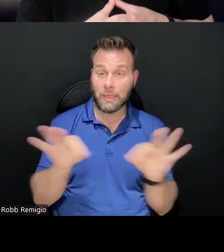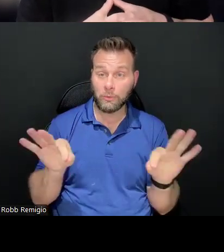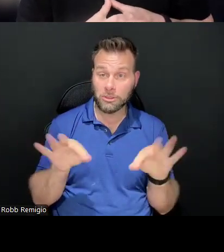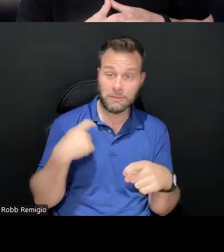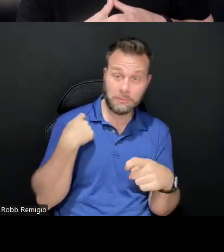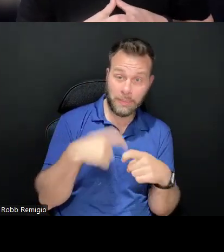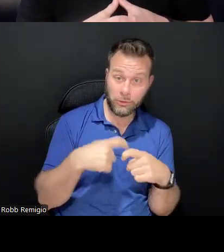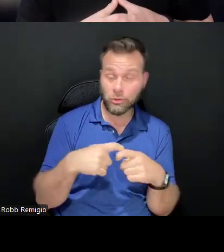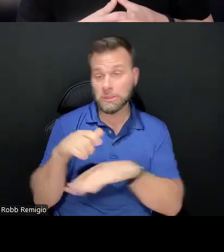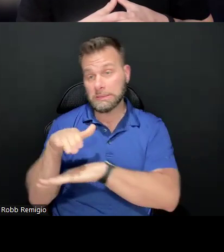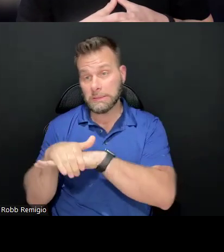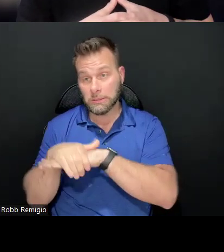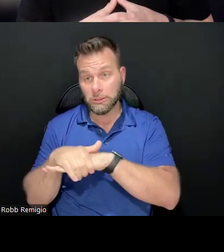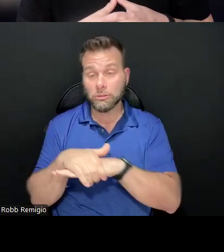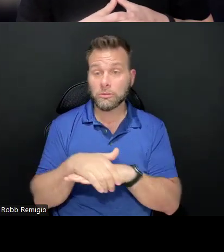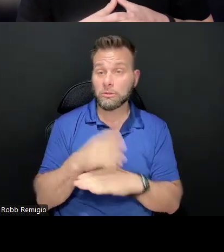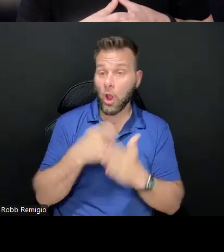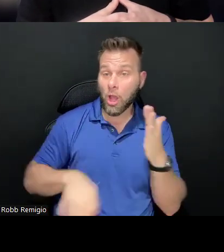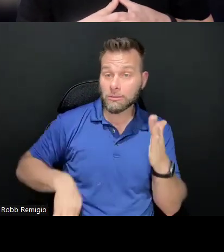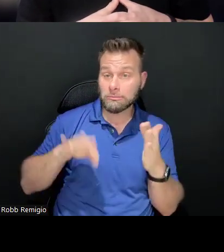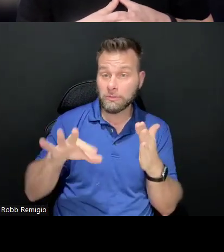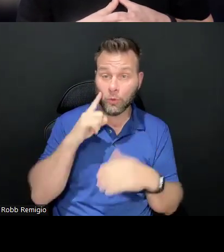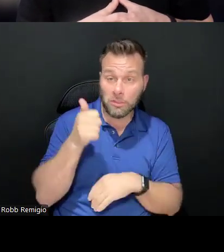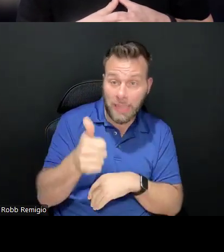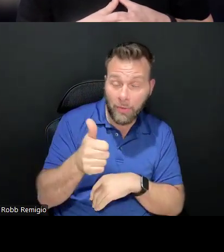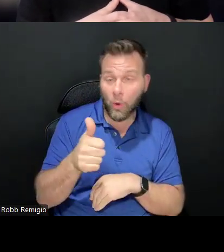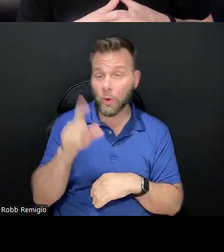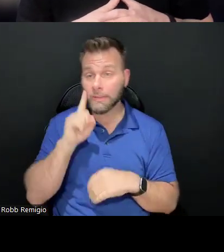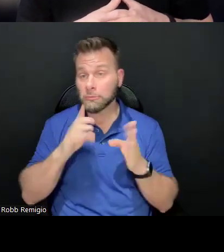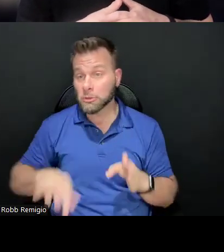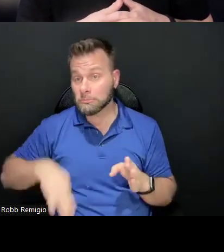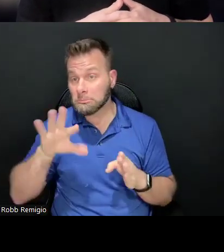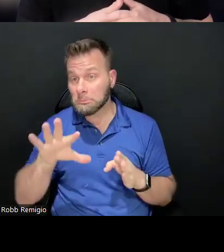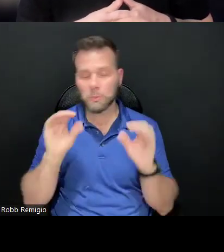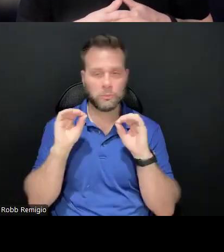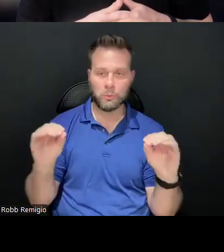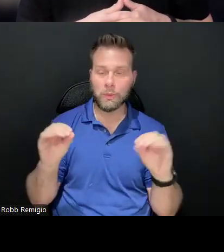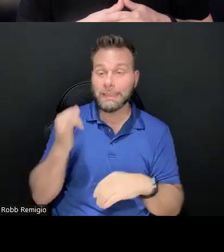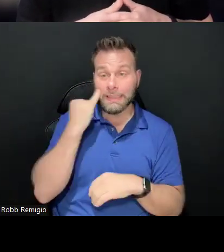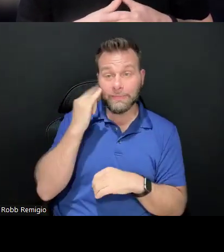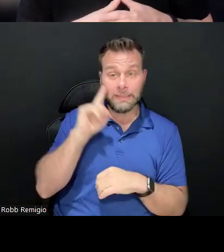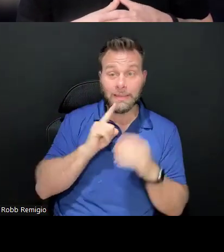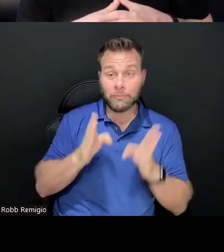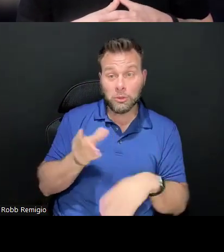It is available at no cost to yourselves or to the Deaf person. If a Deaf person gives you a